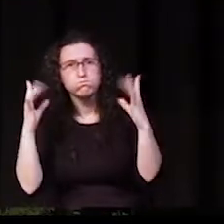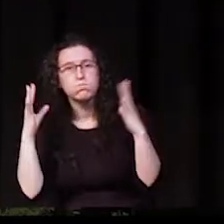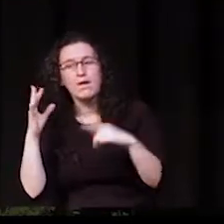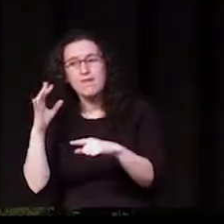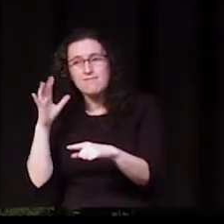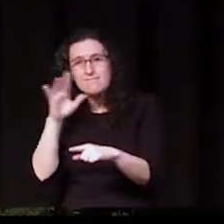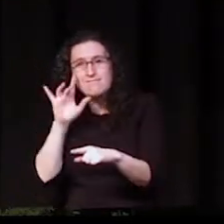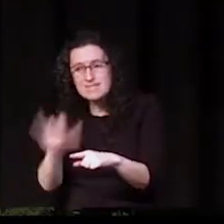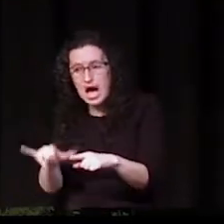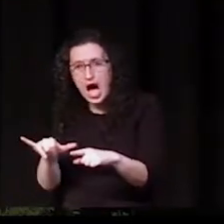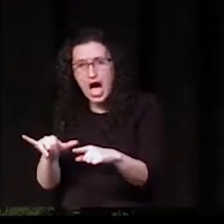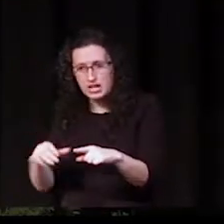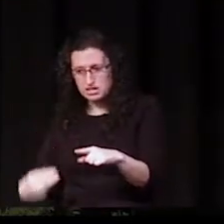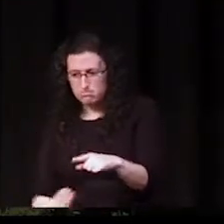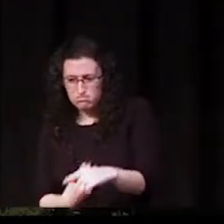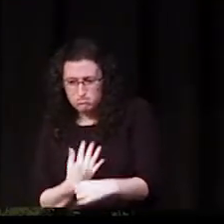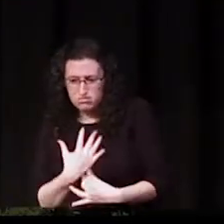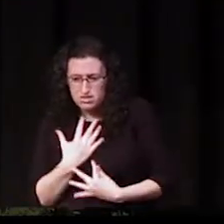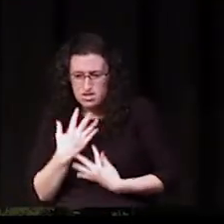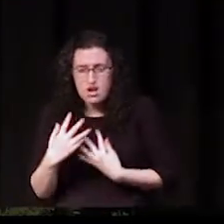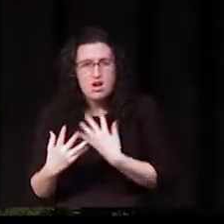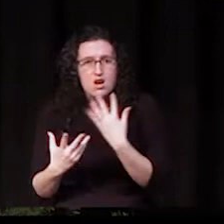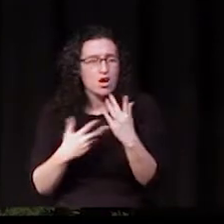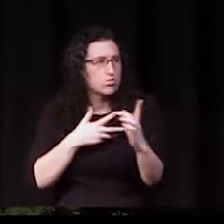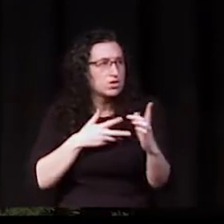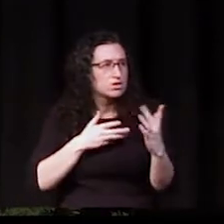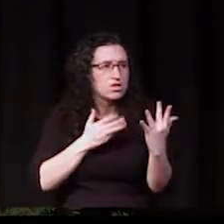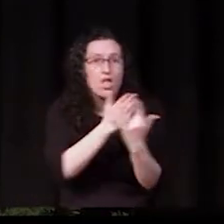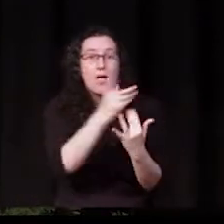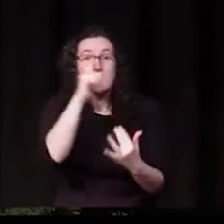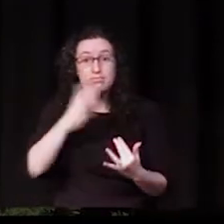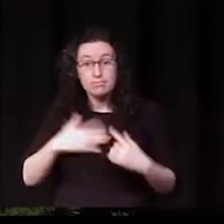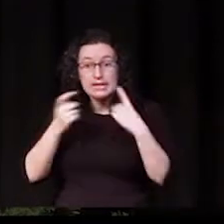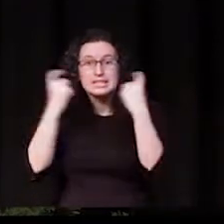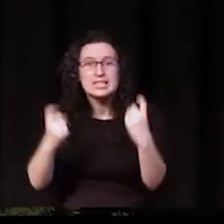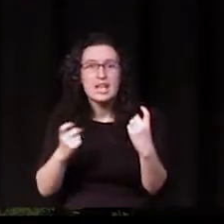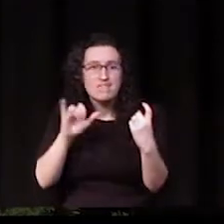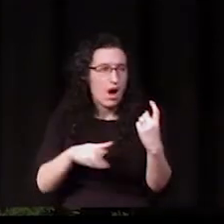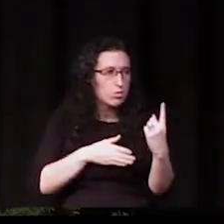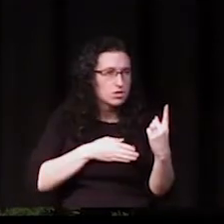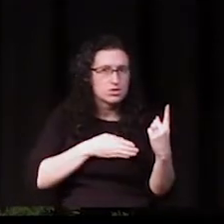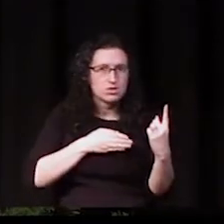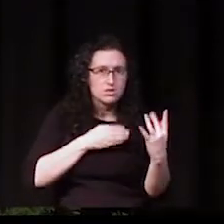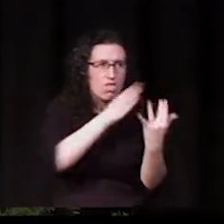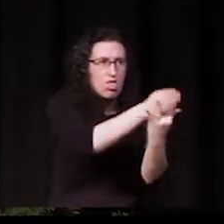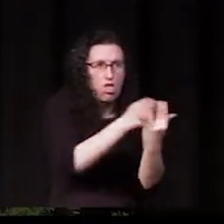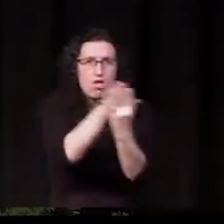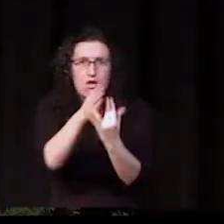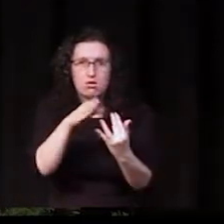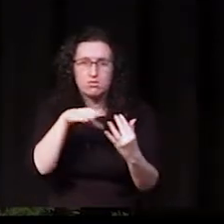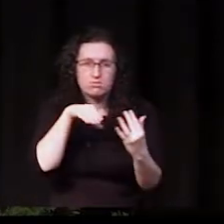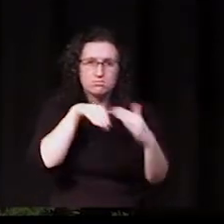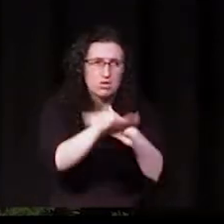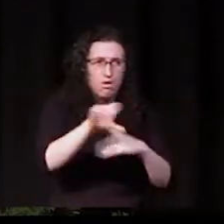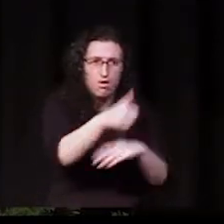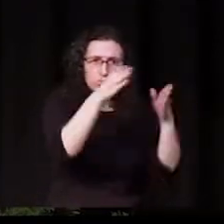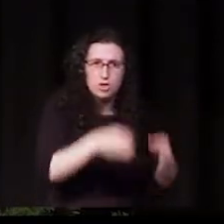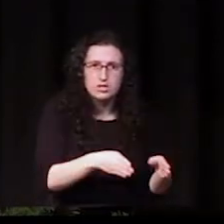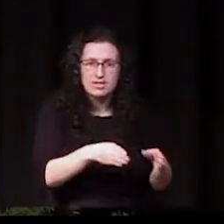up in me and it was penetrating others as a result of my sin, that I was bearing this weightiness, but I was also harming others.